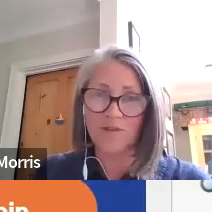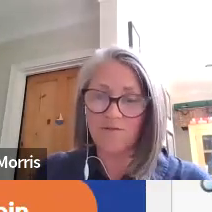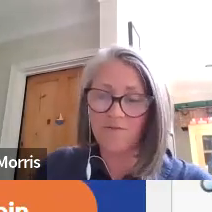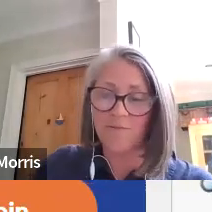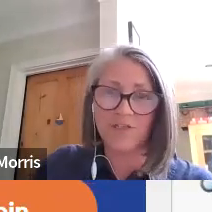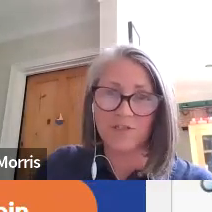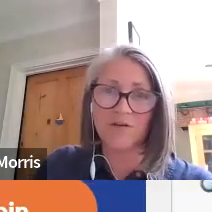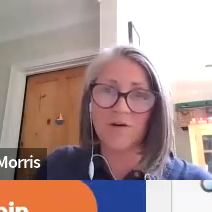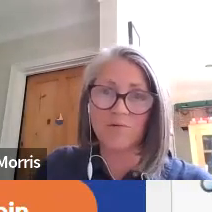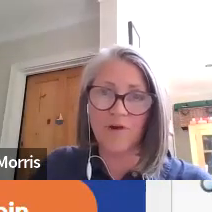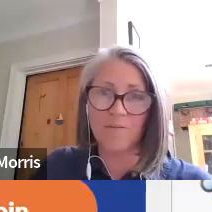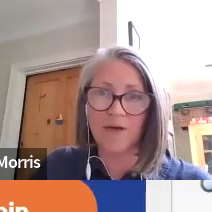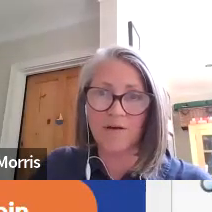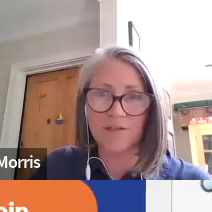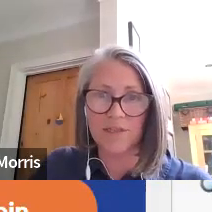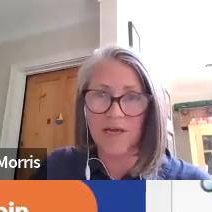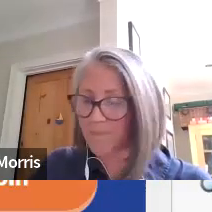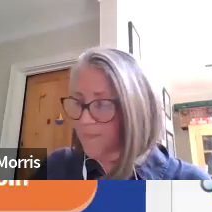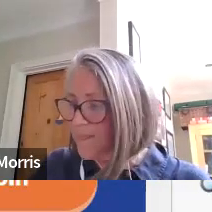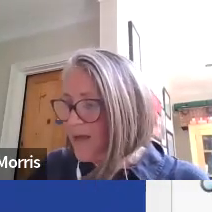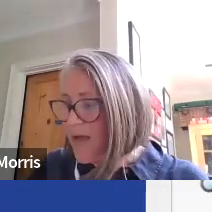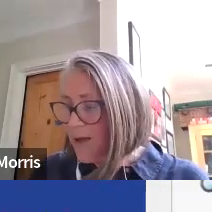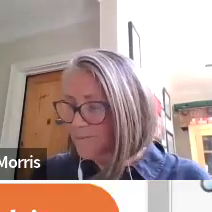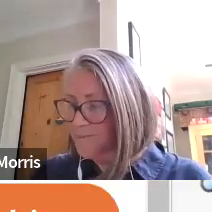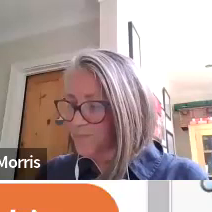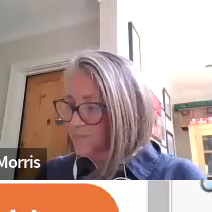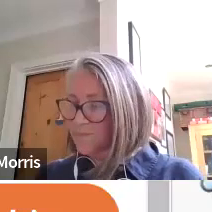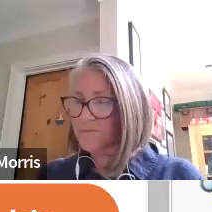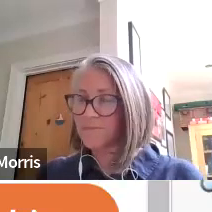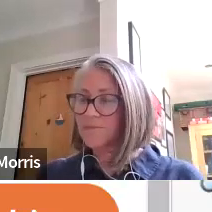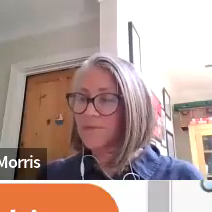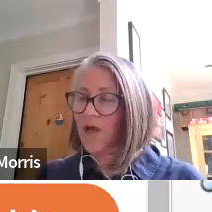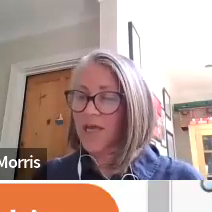with their information, so I would recommend going to them.